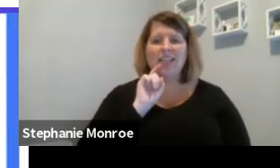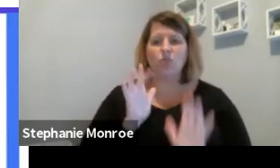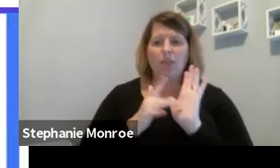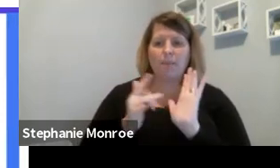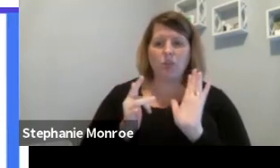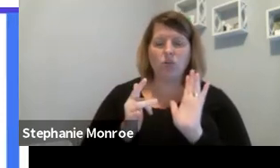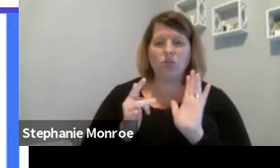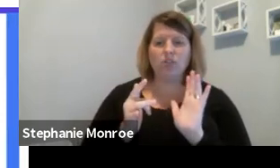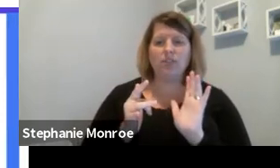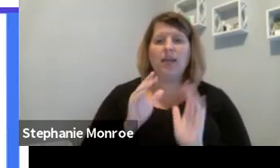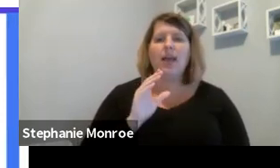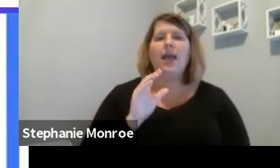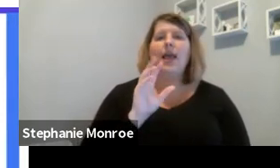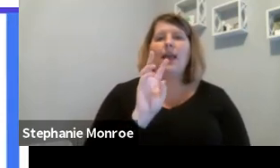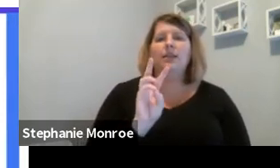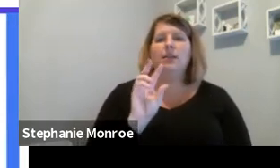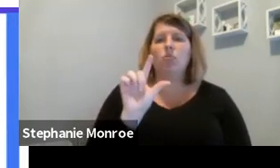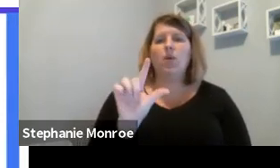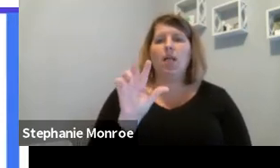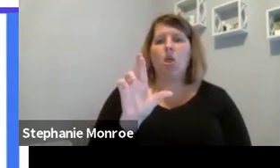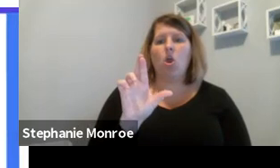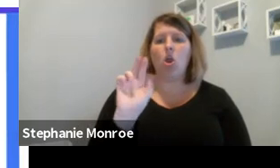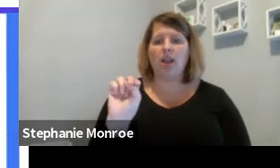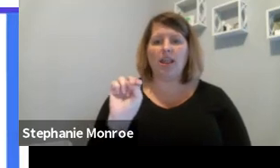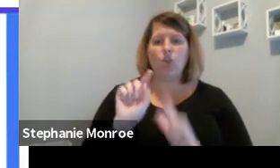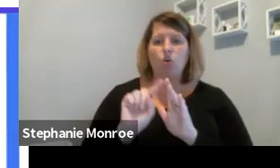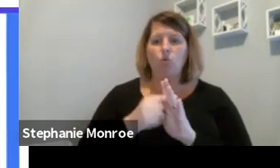a WRLN original production.